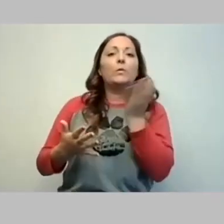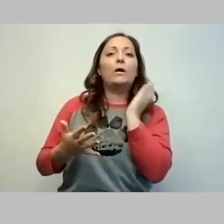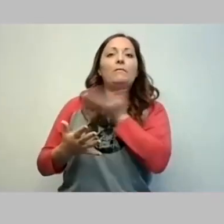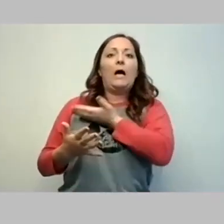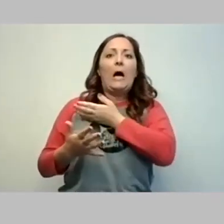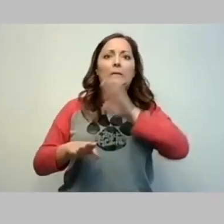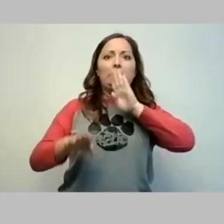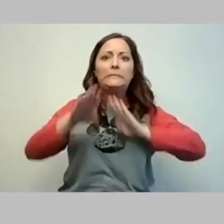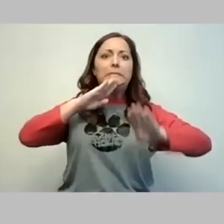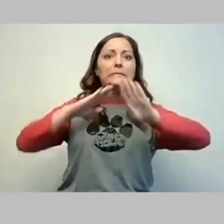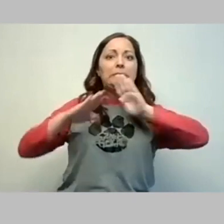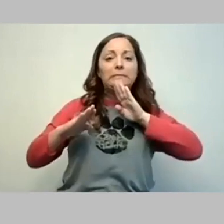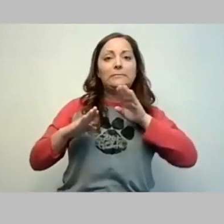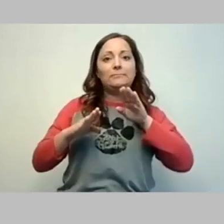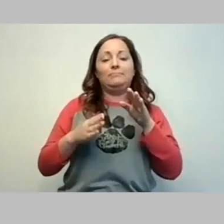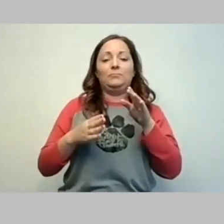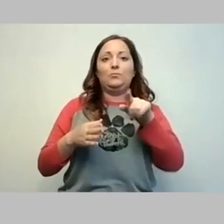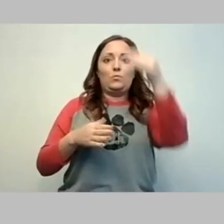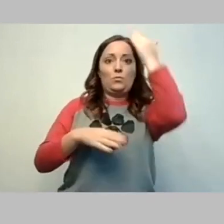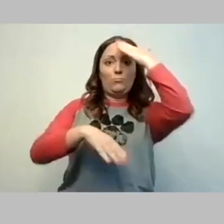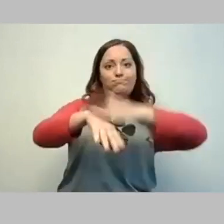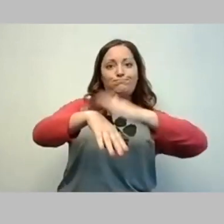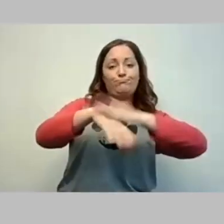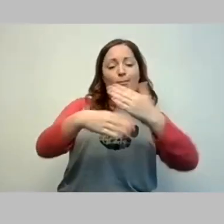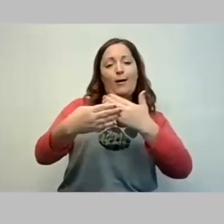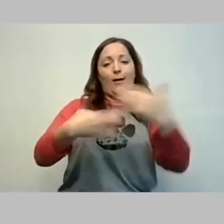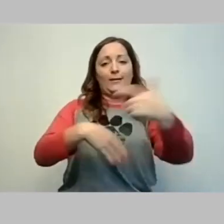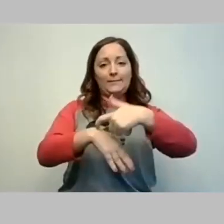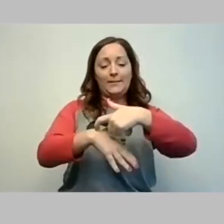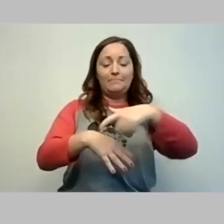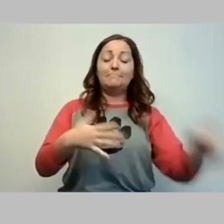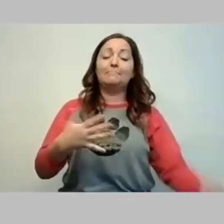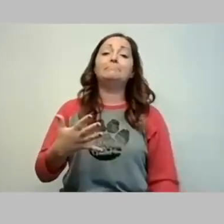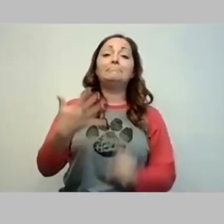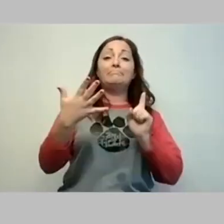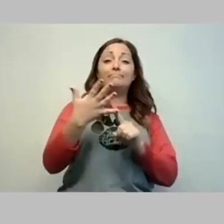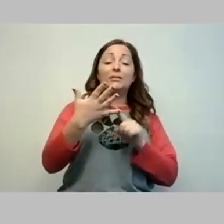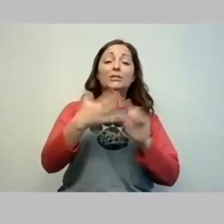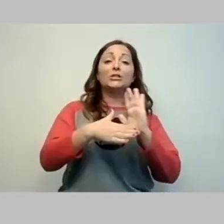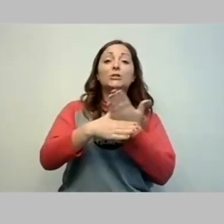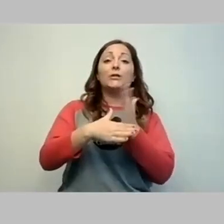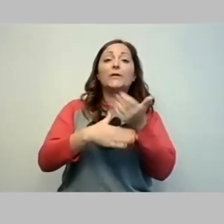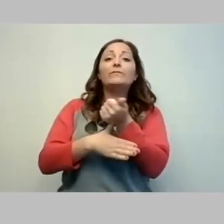Fourth, we'll describe some of the frustrations that we had with the platform.